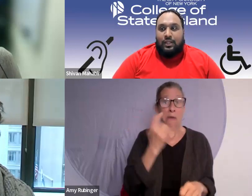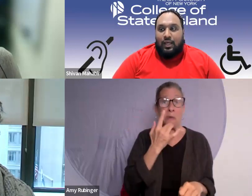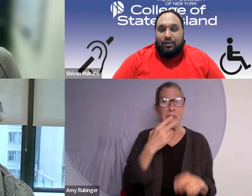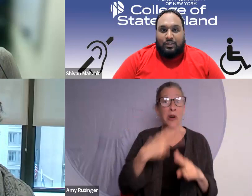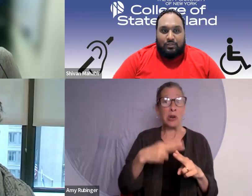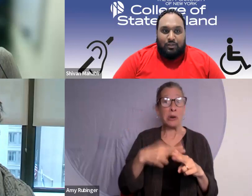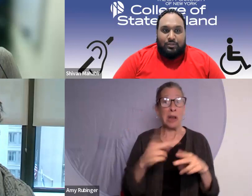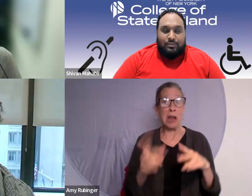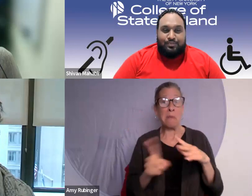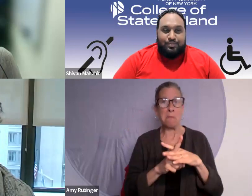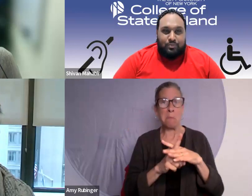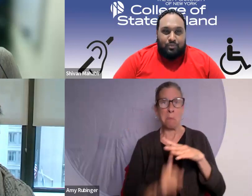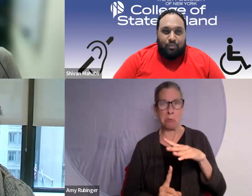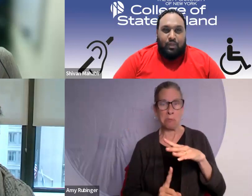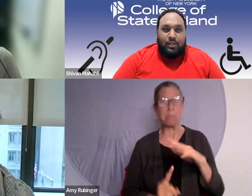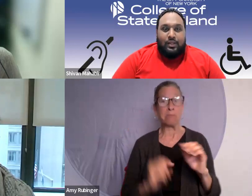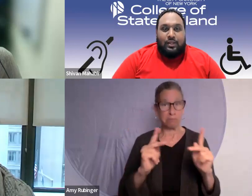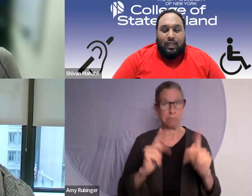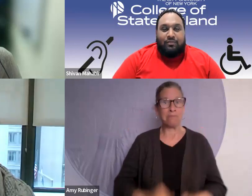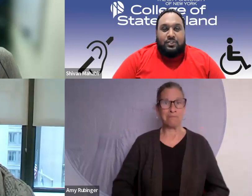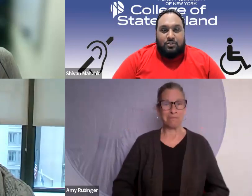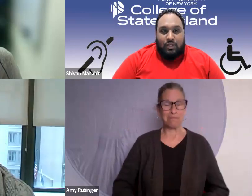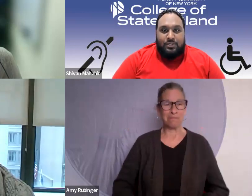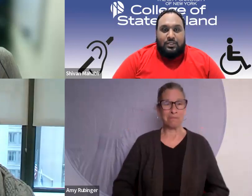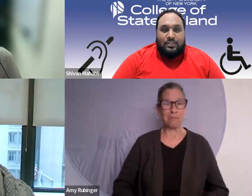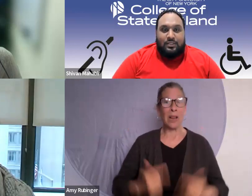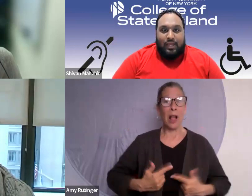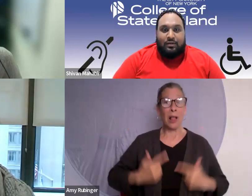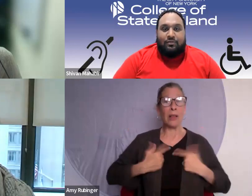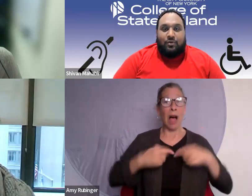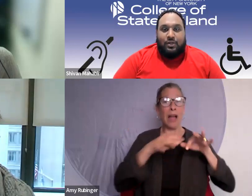in the live transcription. Live transcription is active for the